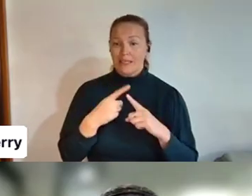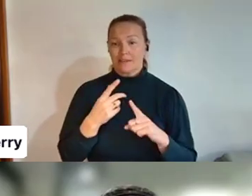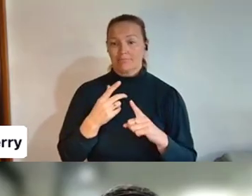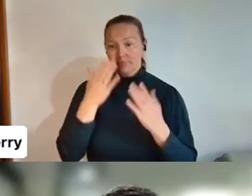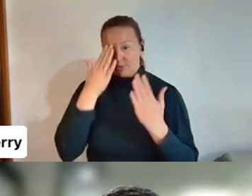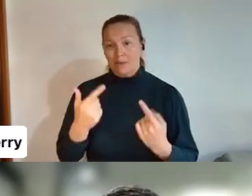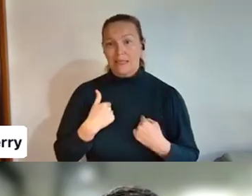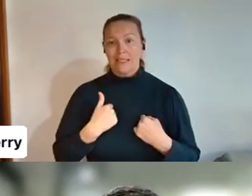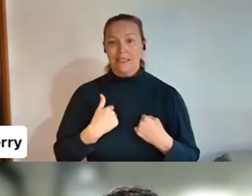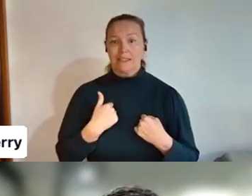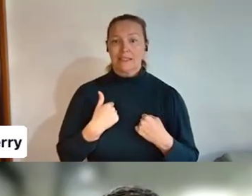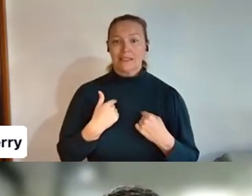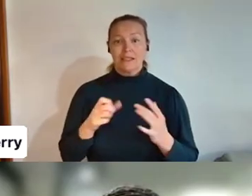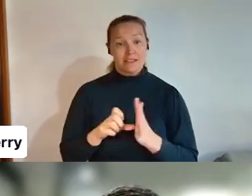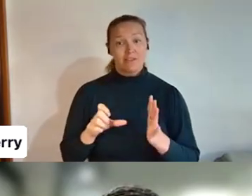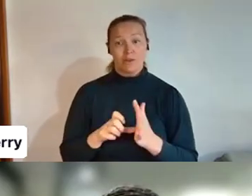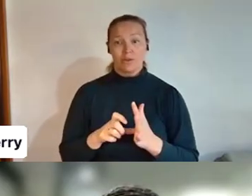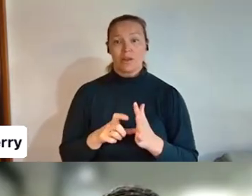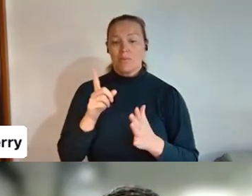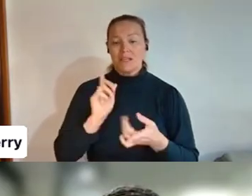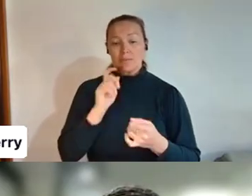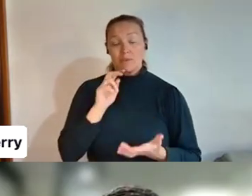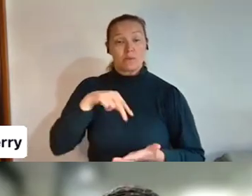to leave this session because the lights are too bright and I can't think any more and I'm worried